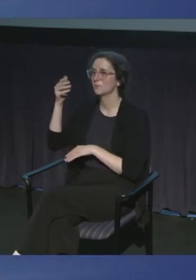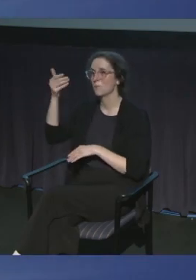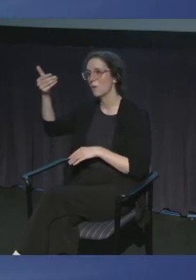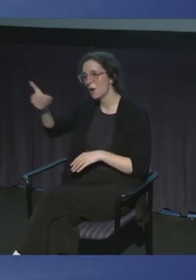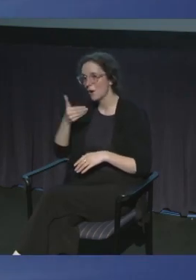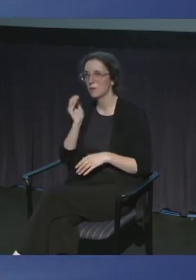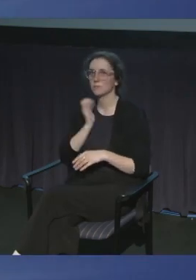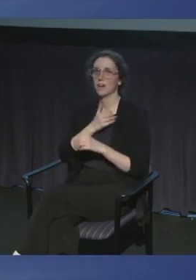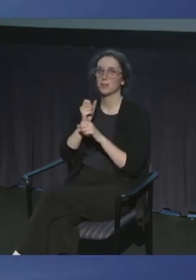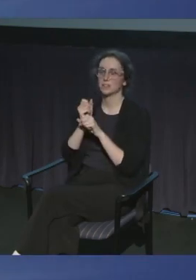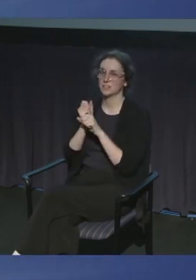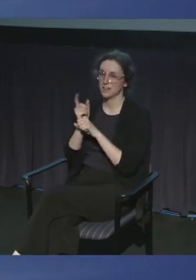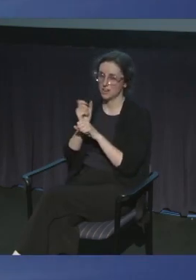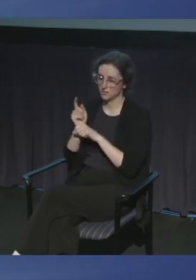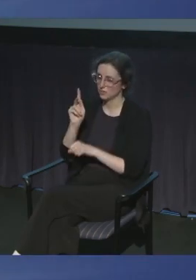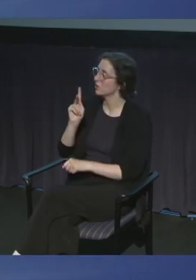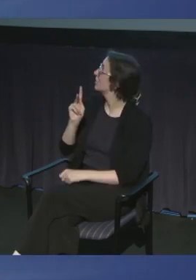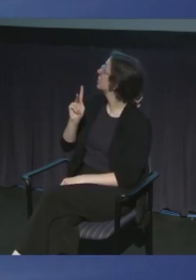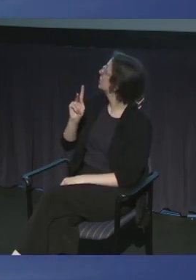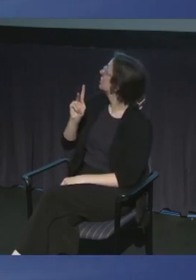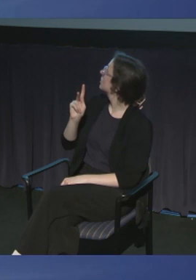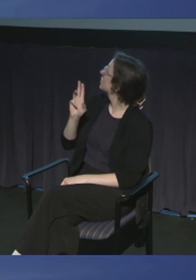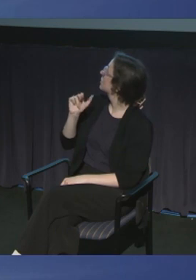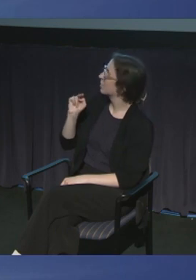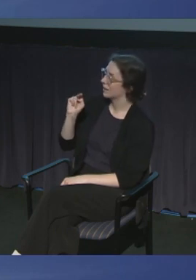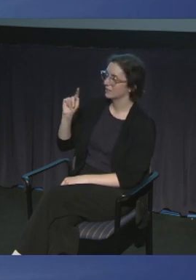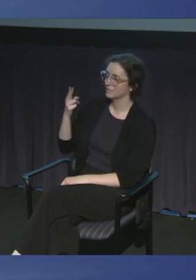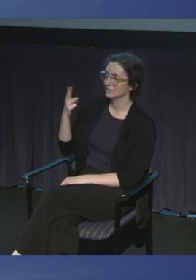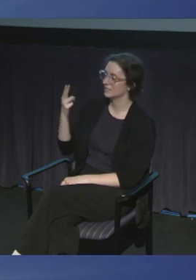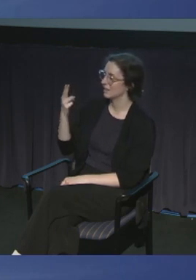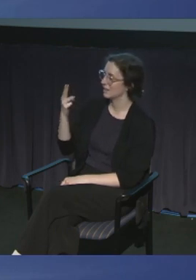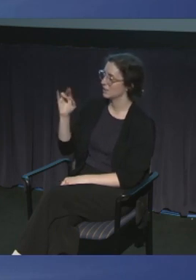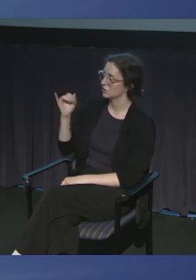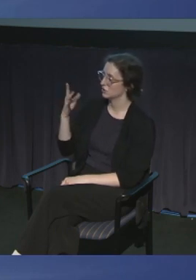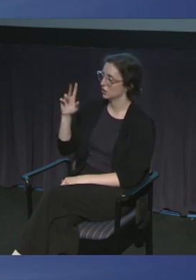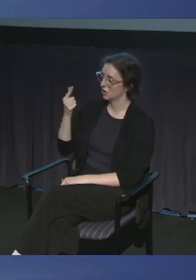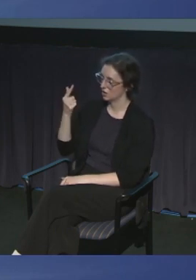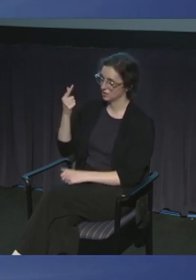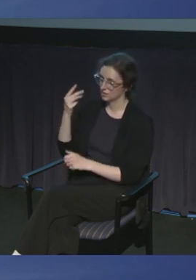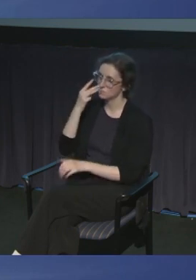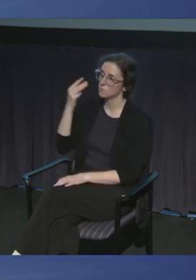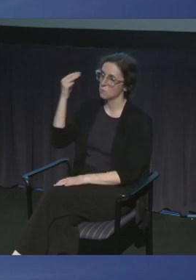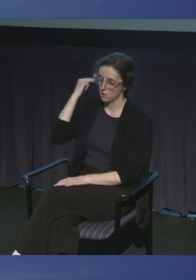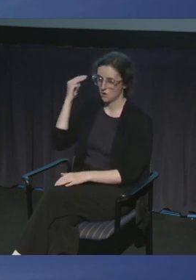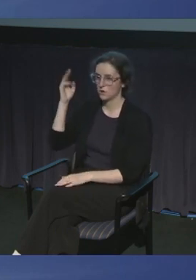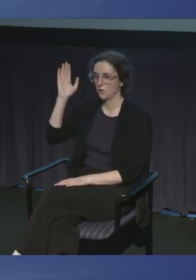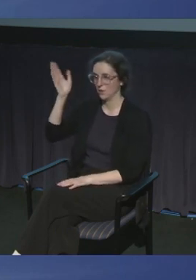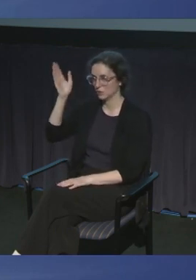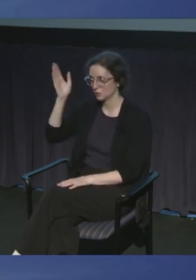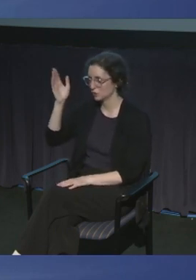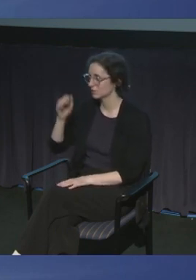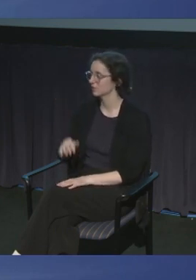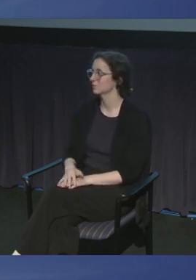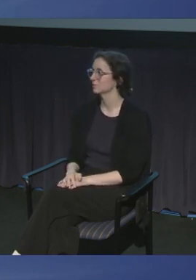WELCOME TO OUR ANNUAL KUAN-TEH JEANG MEMORIAL LECTURE. YOU MAY HAVE NOTICED